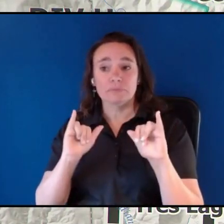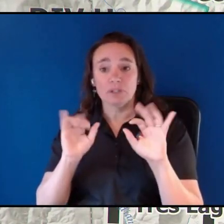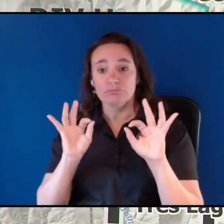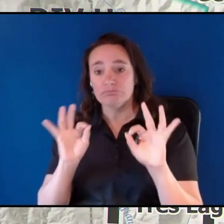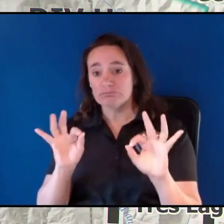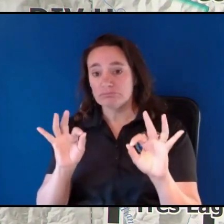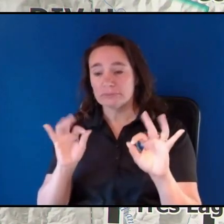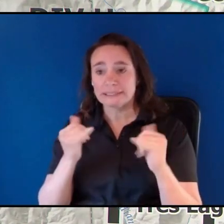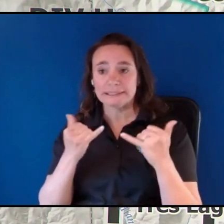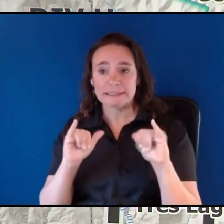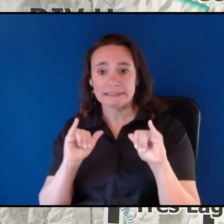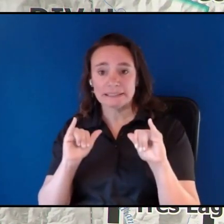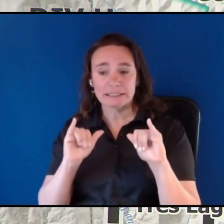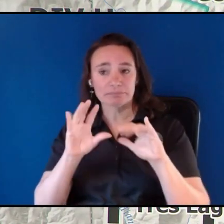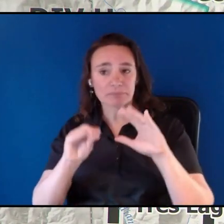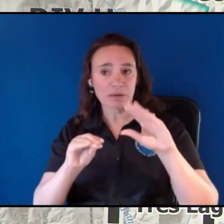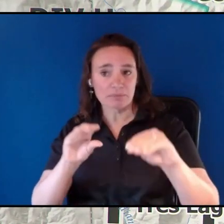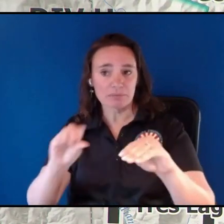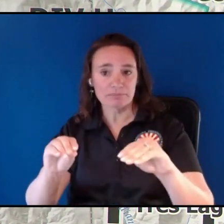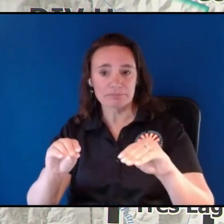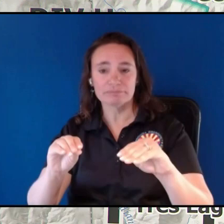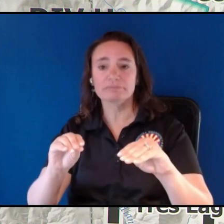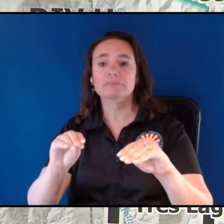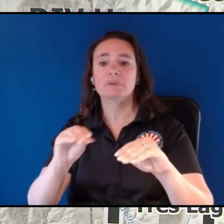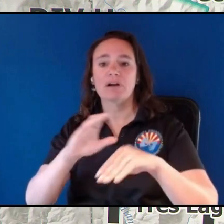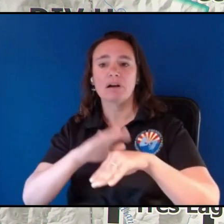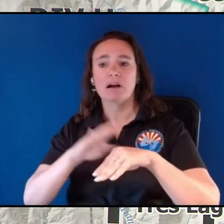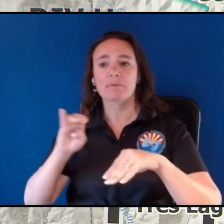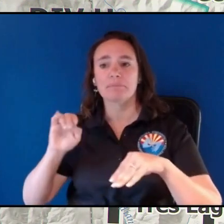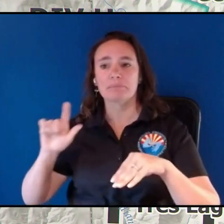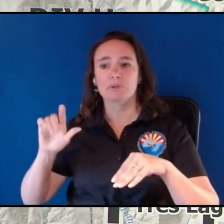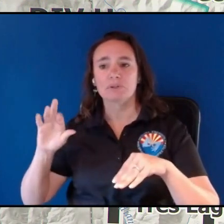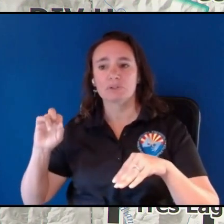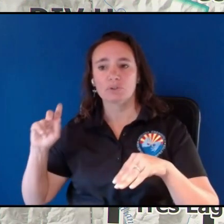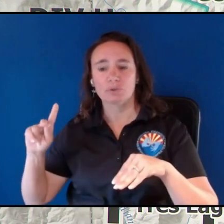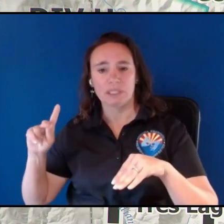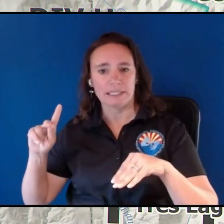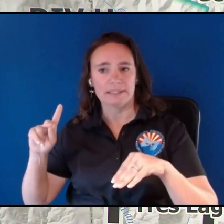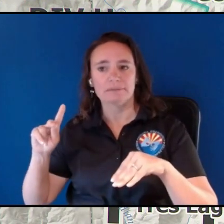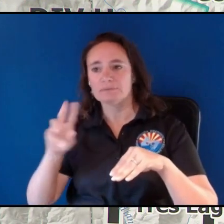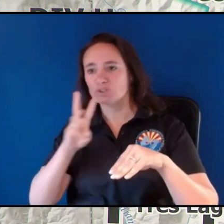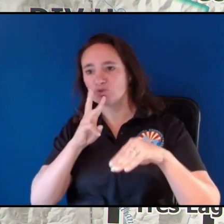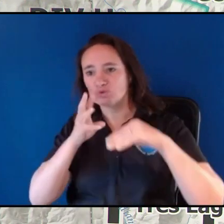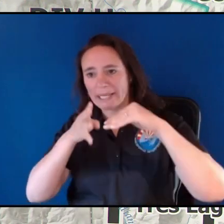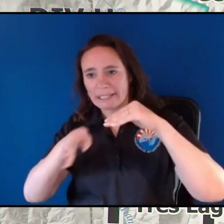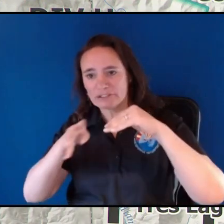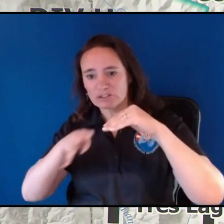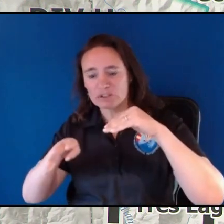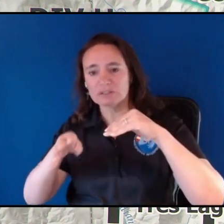through the Bull Creek drainage. Again, a lot of work happening. Still a little bit of heat on the line that's why you're not